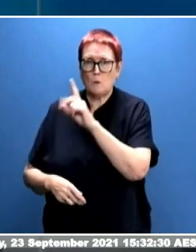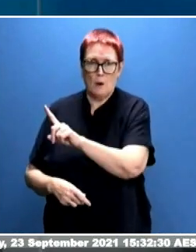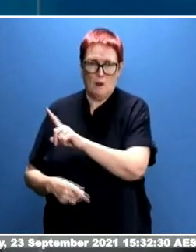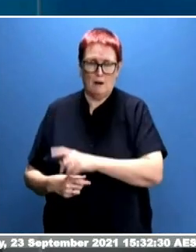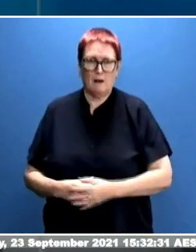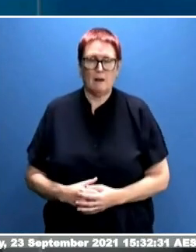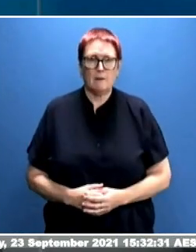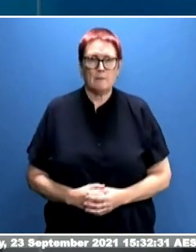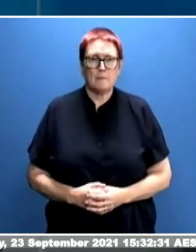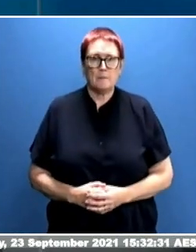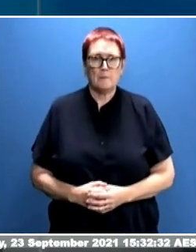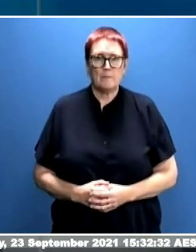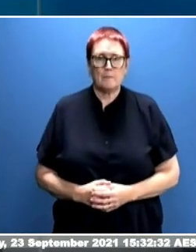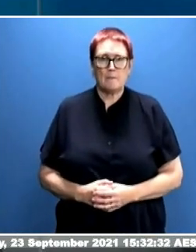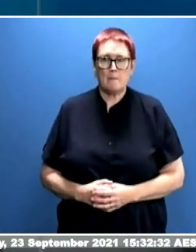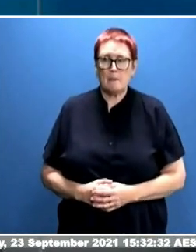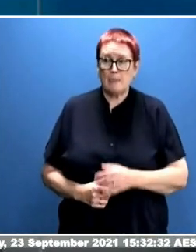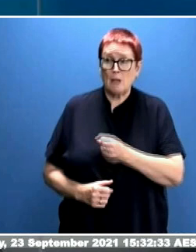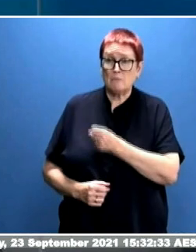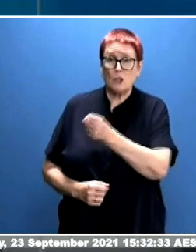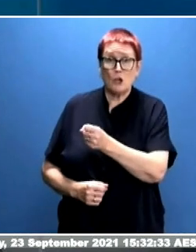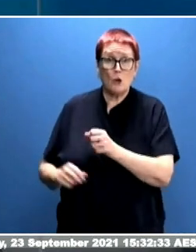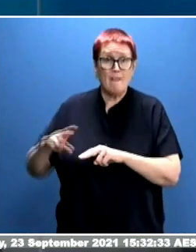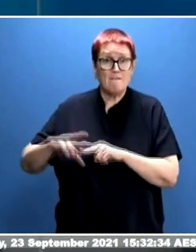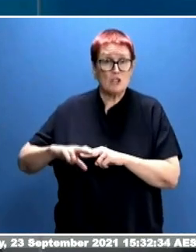So, her placement, there's already agreement for it to be extended with